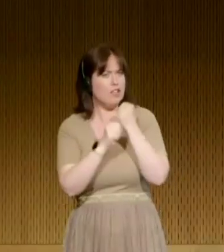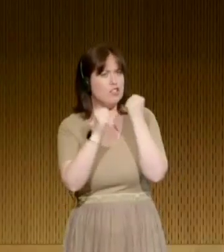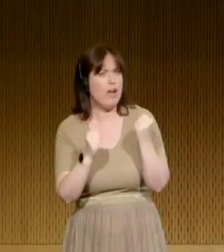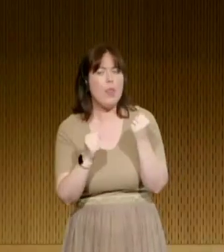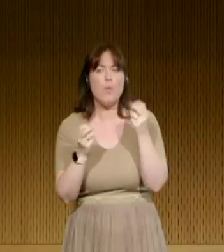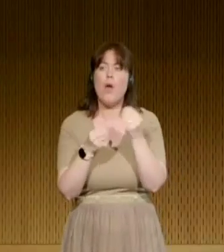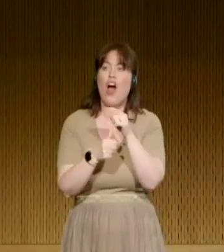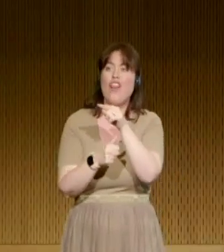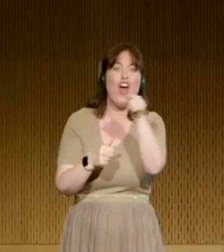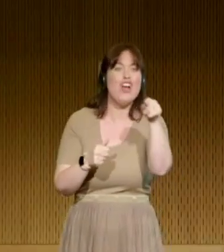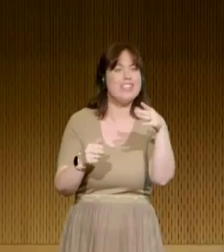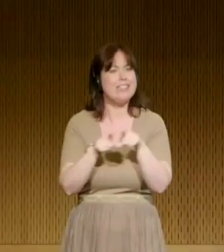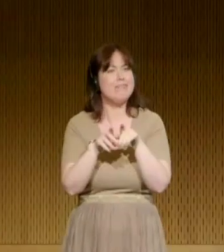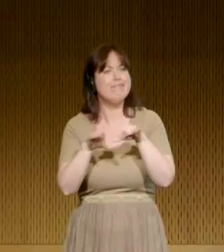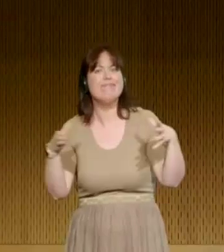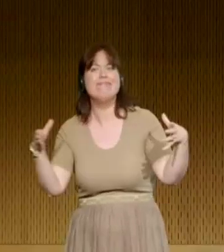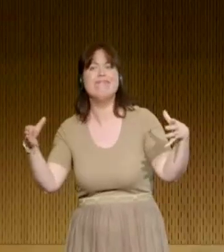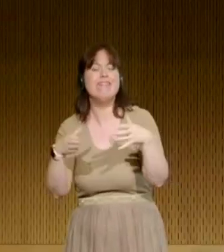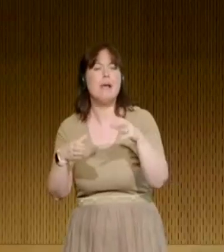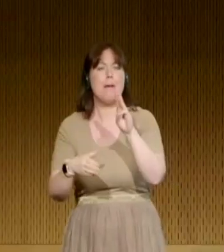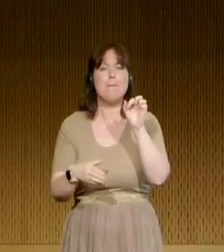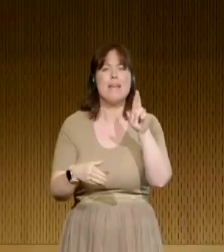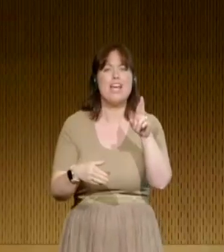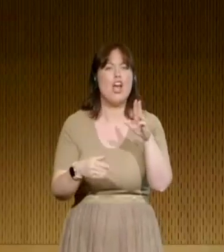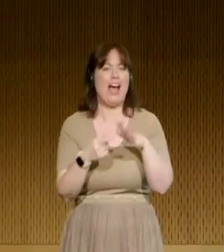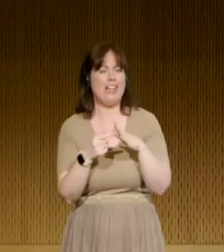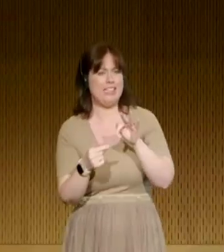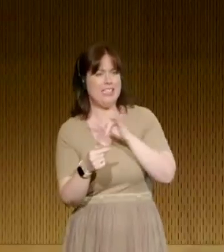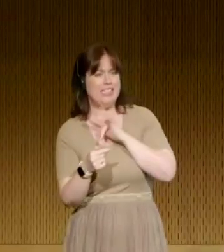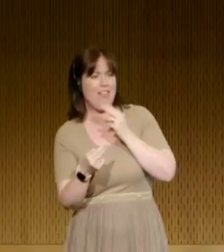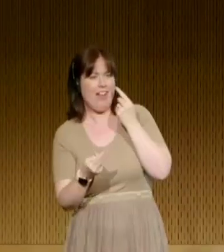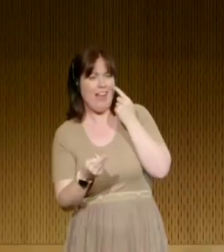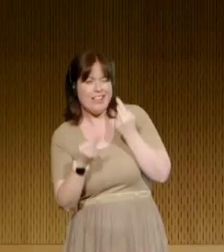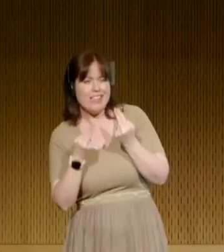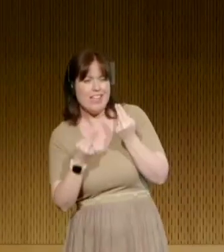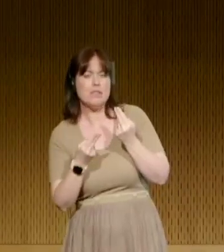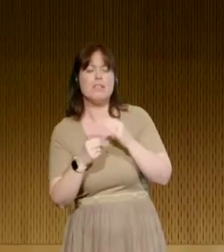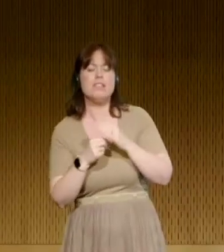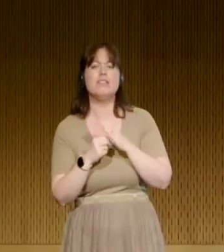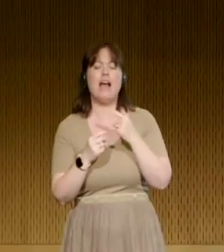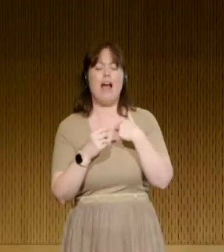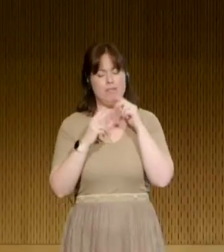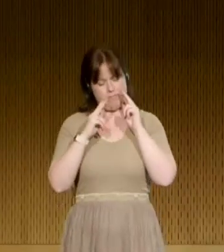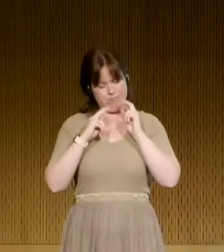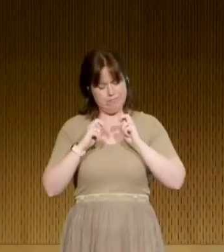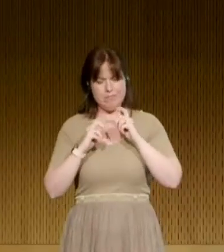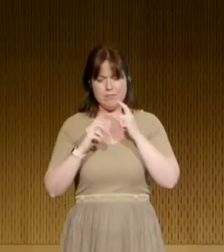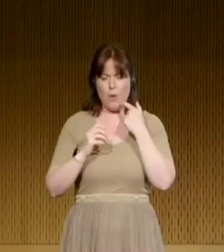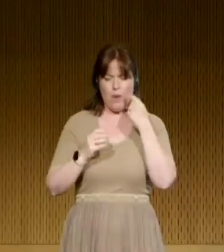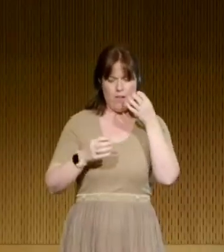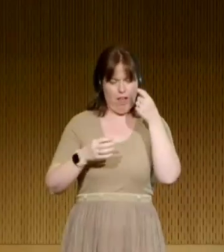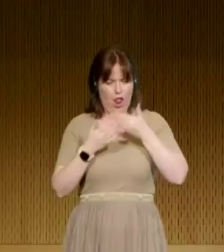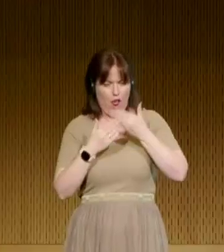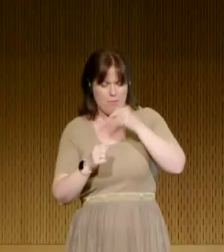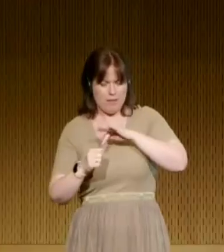self-assessment, peer teaching and learning and self-discovery. And we package all that together